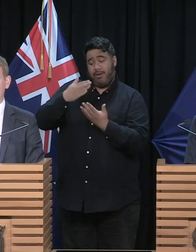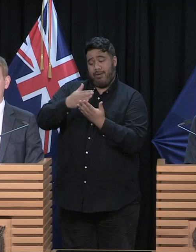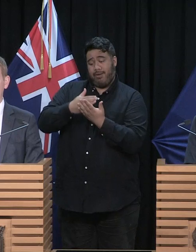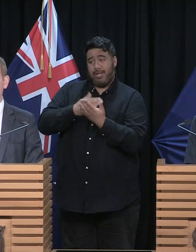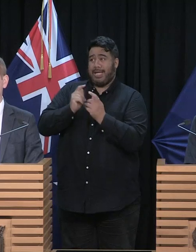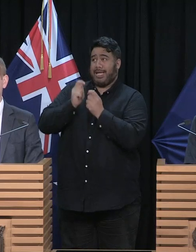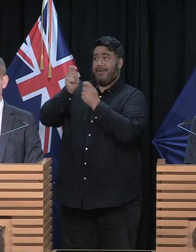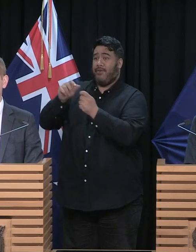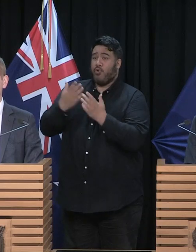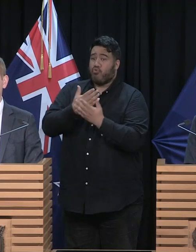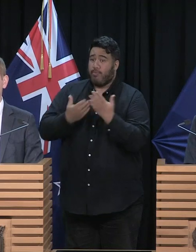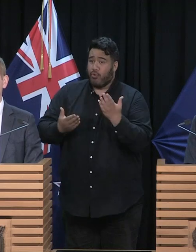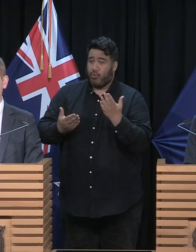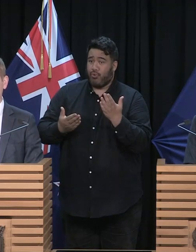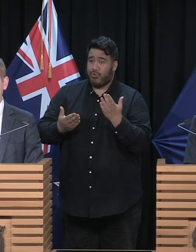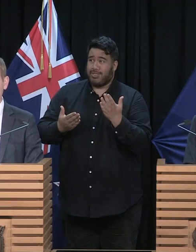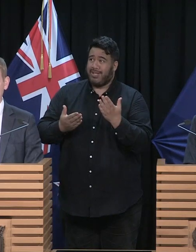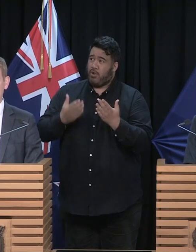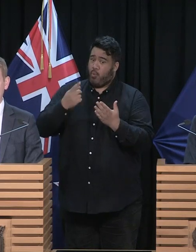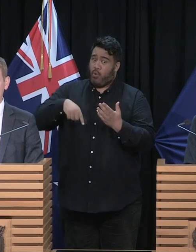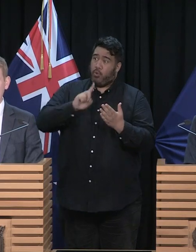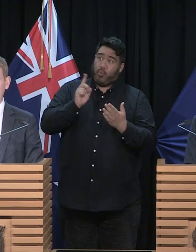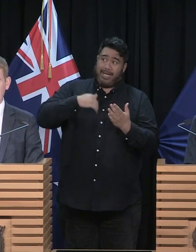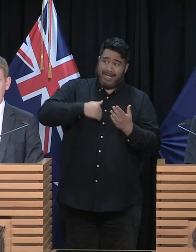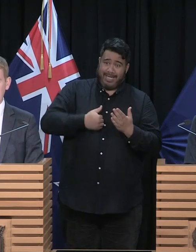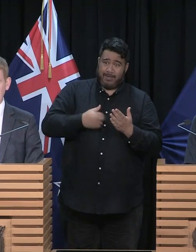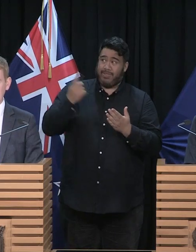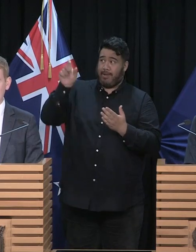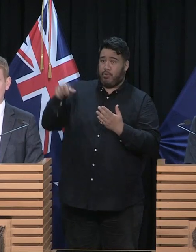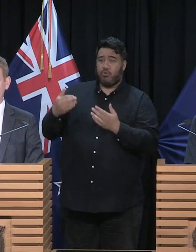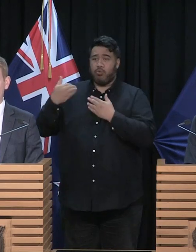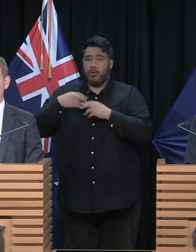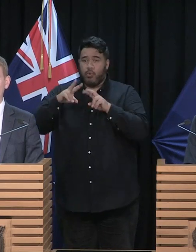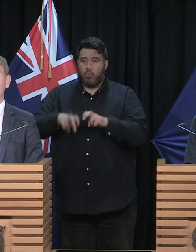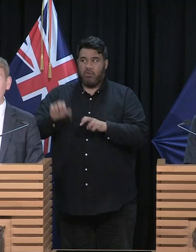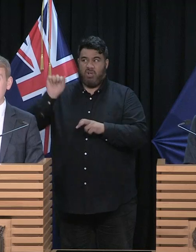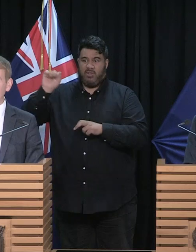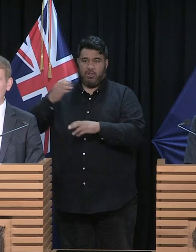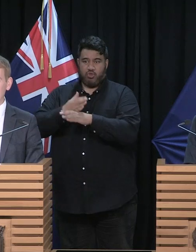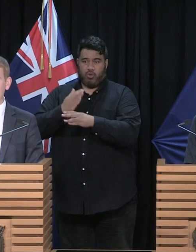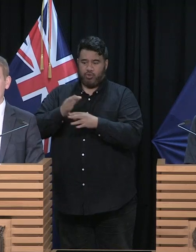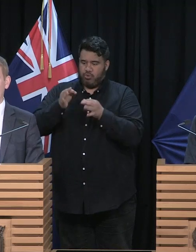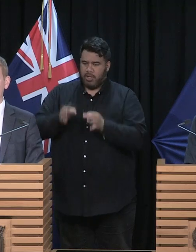email investigation? As I said, we set out the terms of reference, I made my expectations clear, and it is